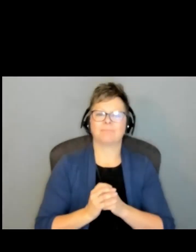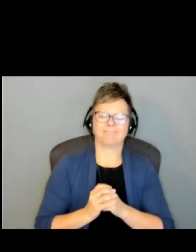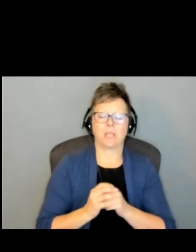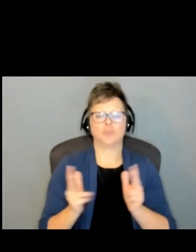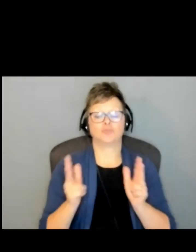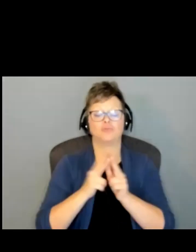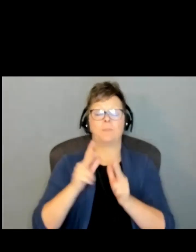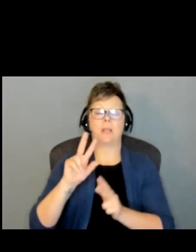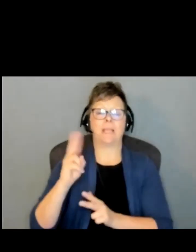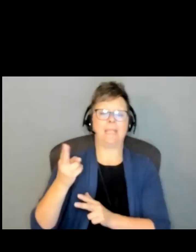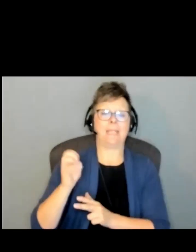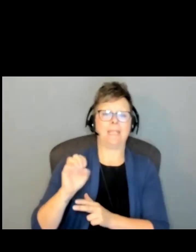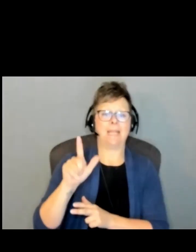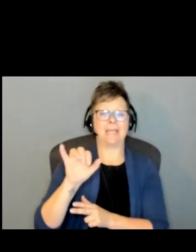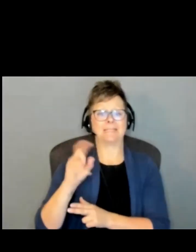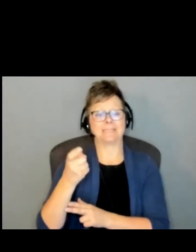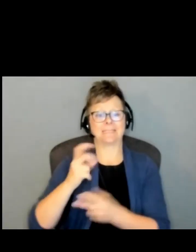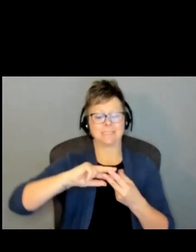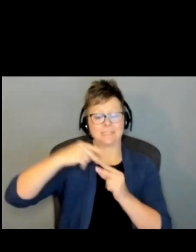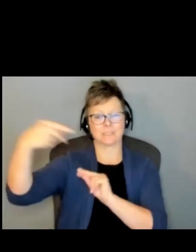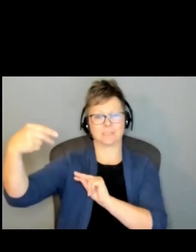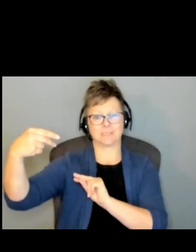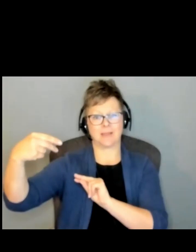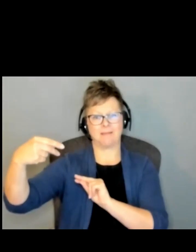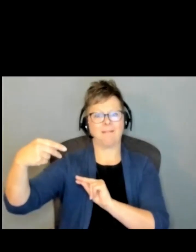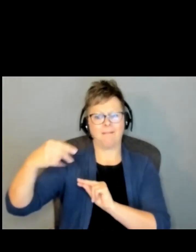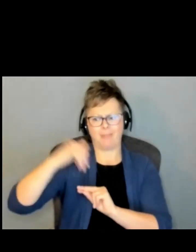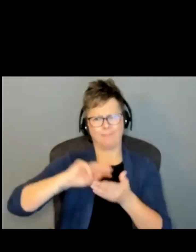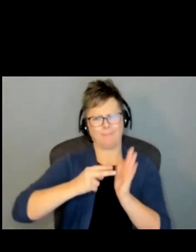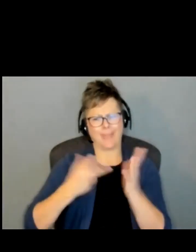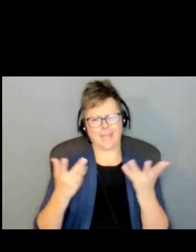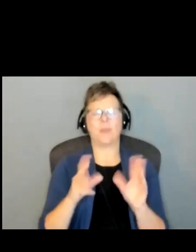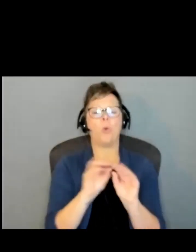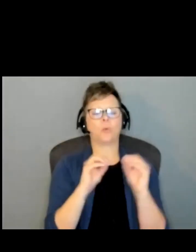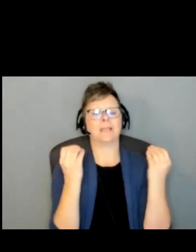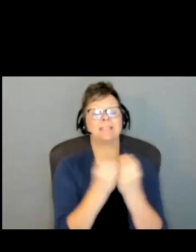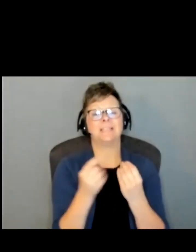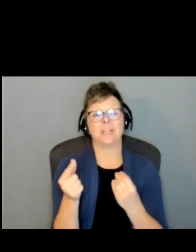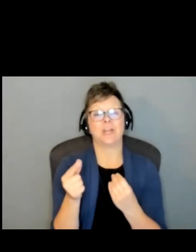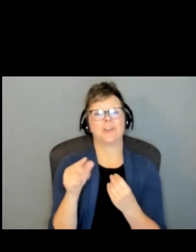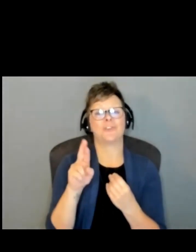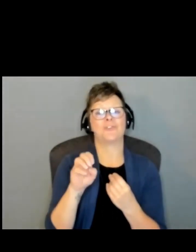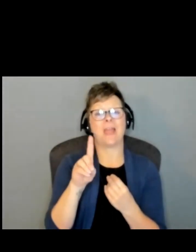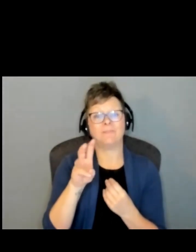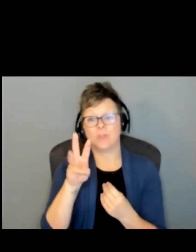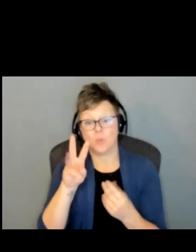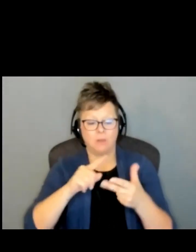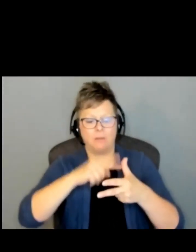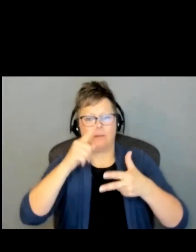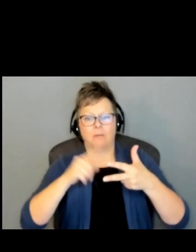that allows an organization such as at Grandview, at Carea, at Vibrant, at Holland Bloorview